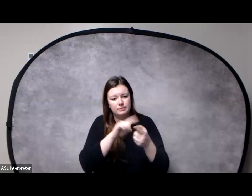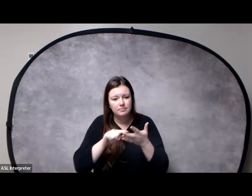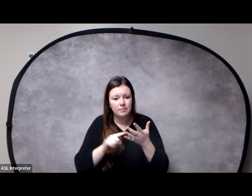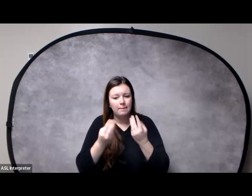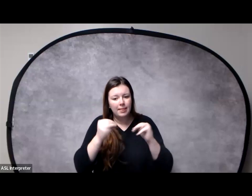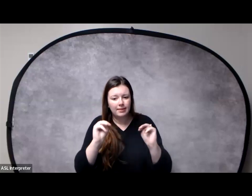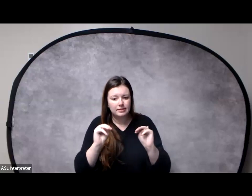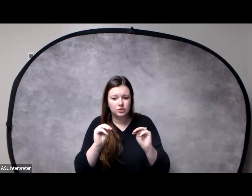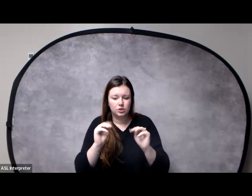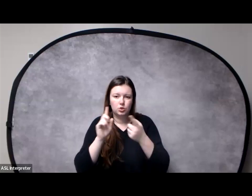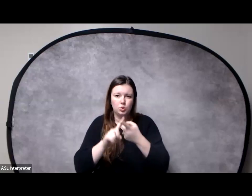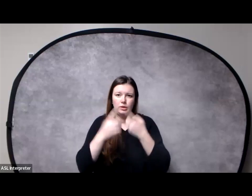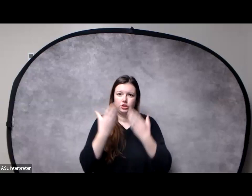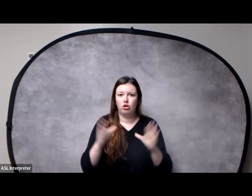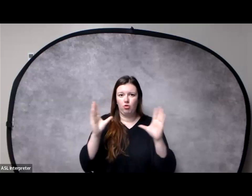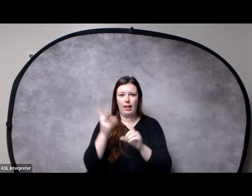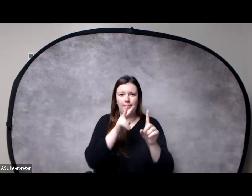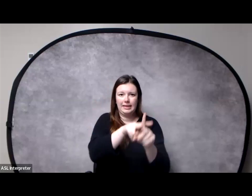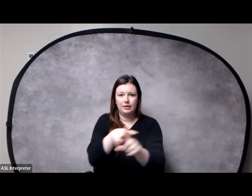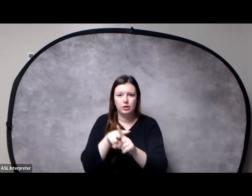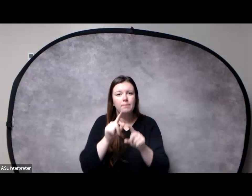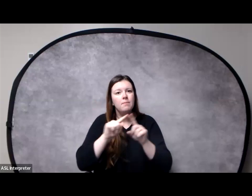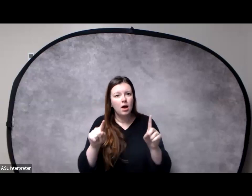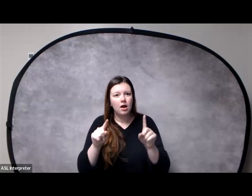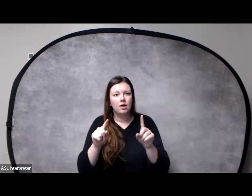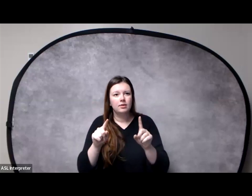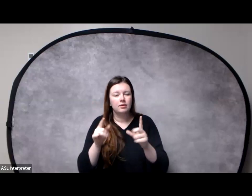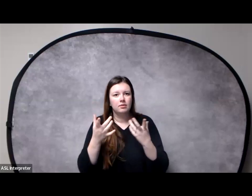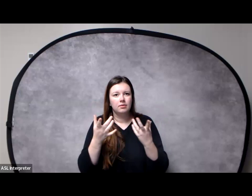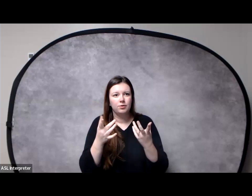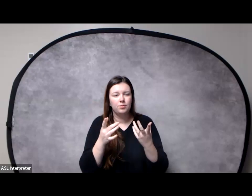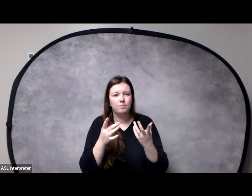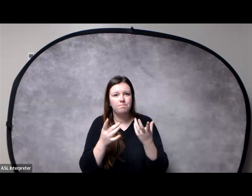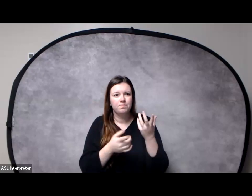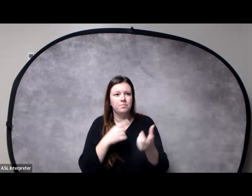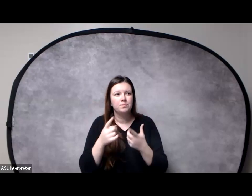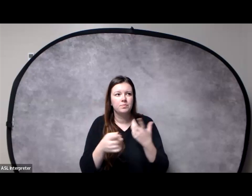But when it comes to how they actually play out, when it actually impacts cost benefit